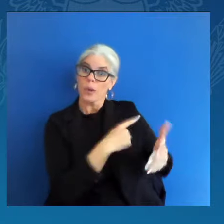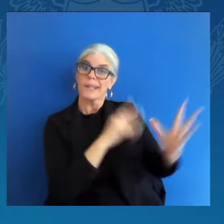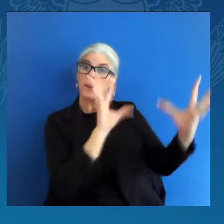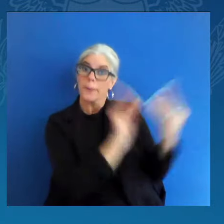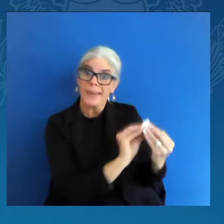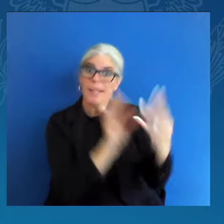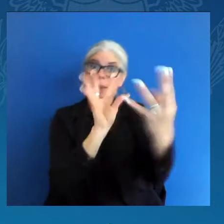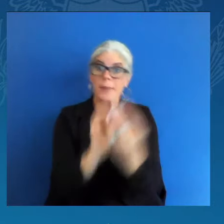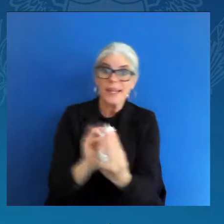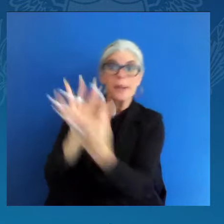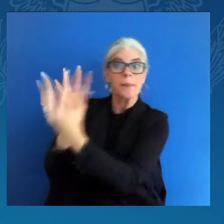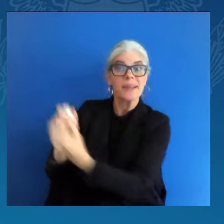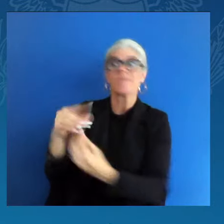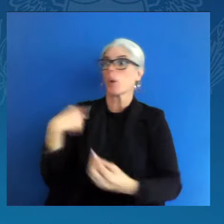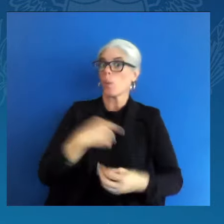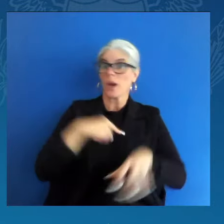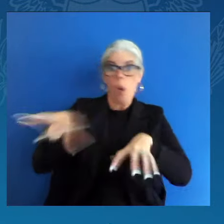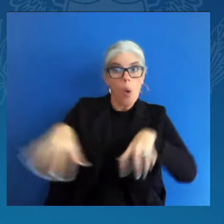then how they might be implemented,